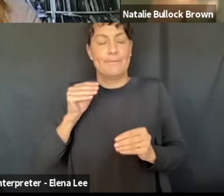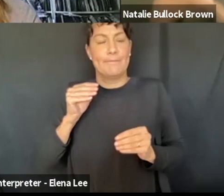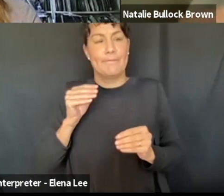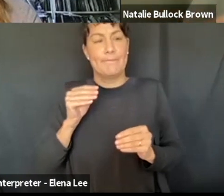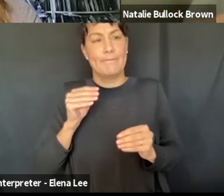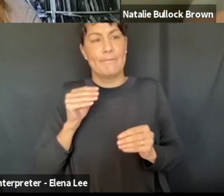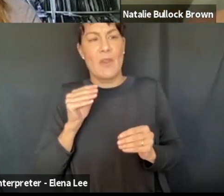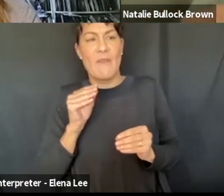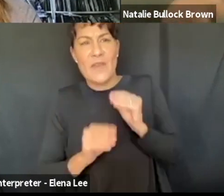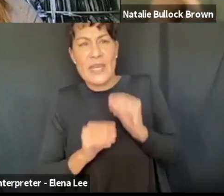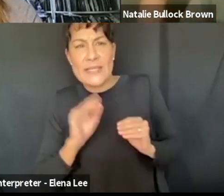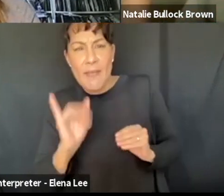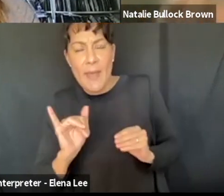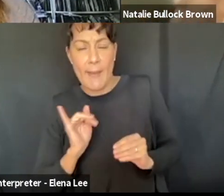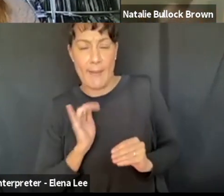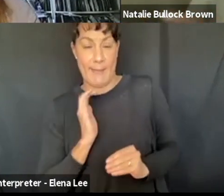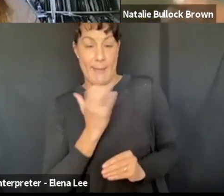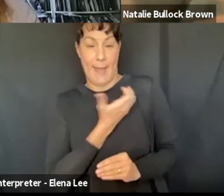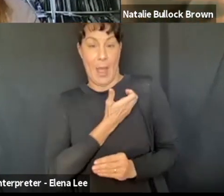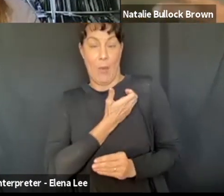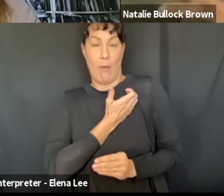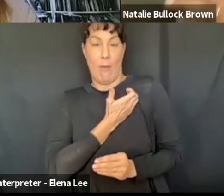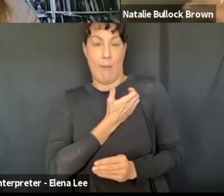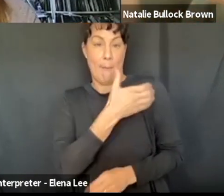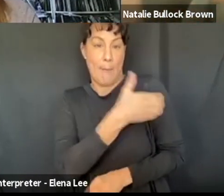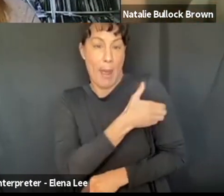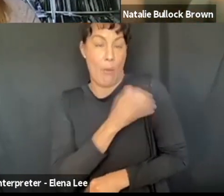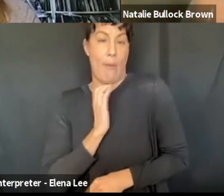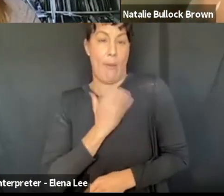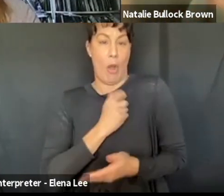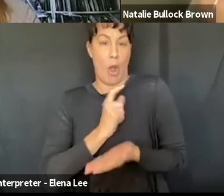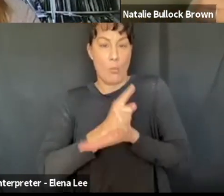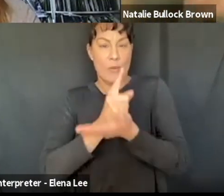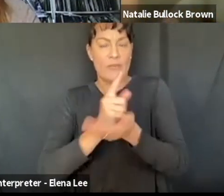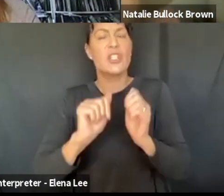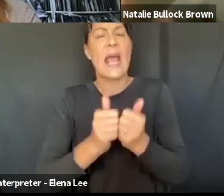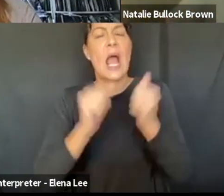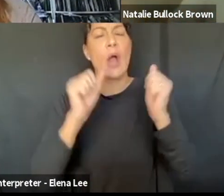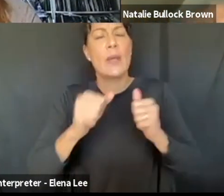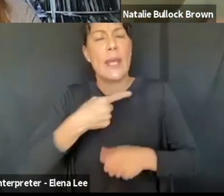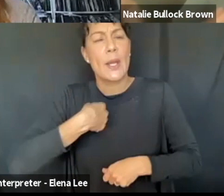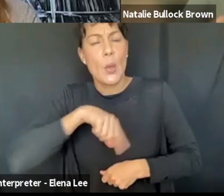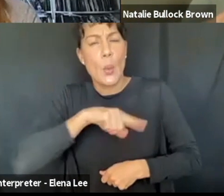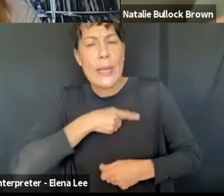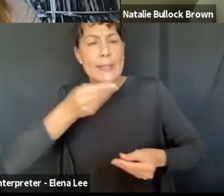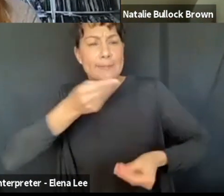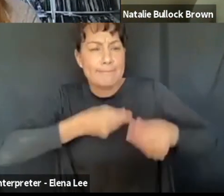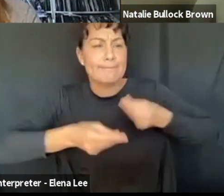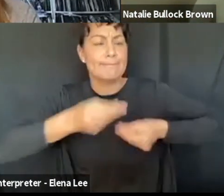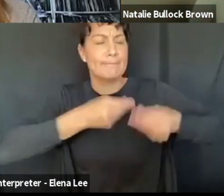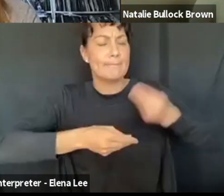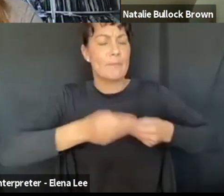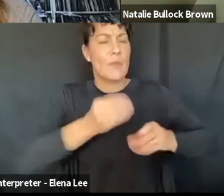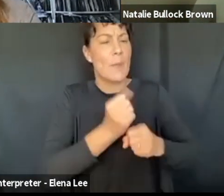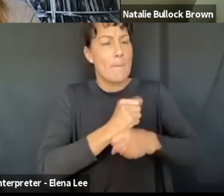with privilege to mitigate the ways that those communities, those participants are being oppressed.